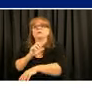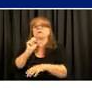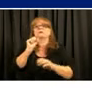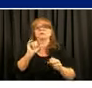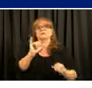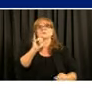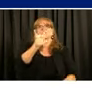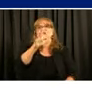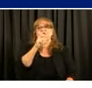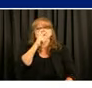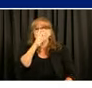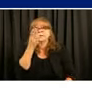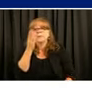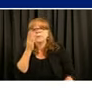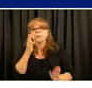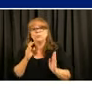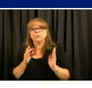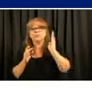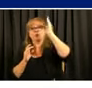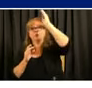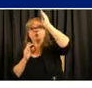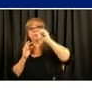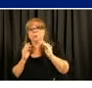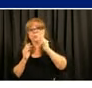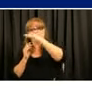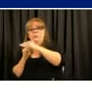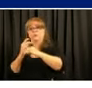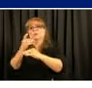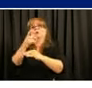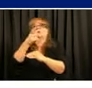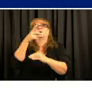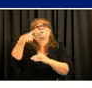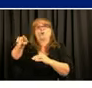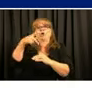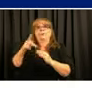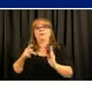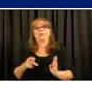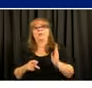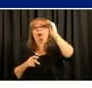indicate potential trends that could occur in the state if we were to see social distancing continue